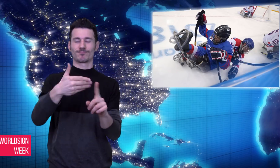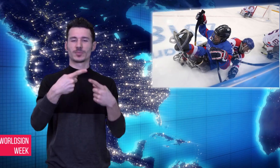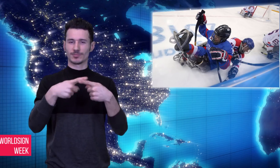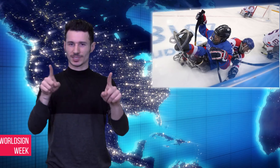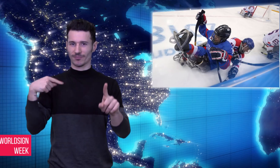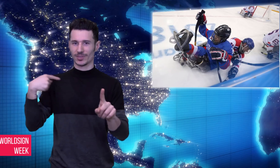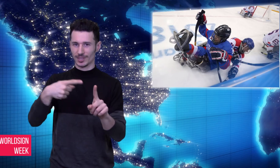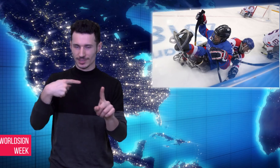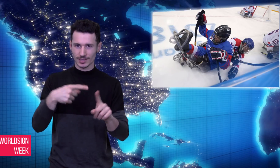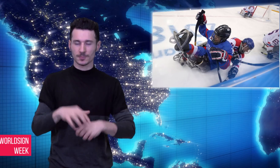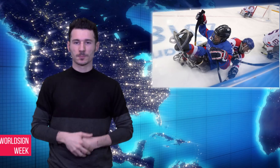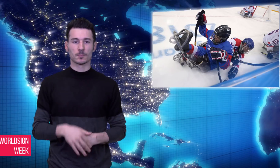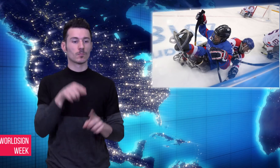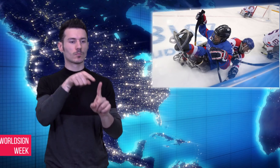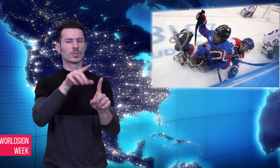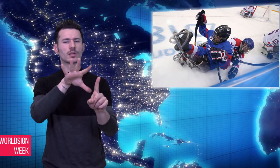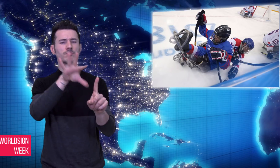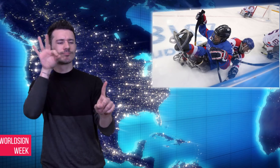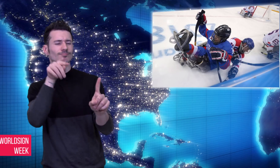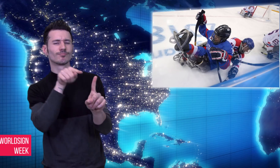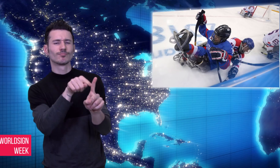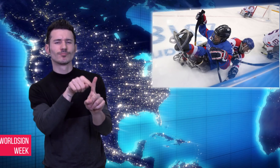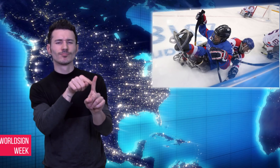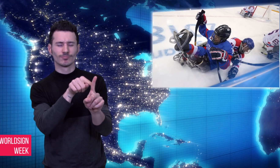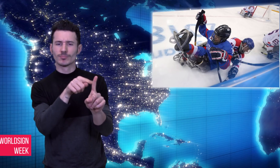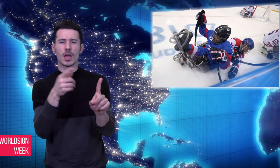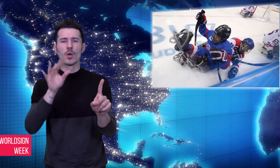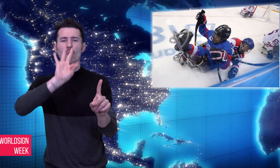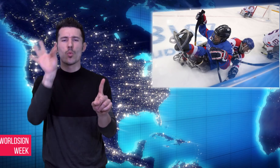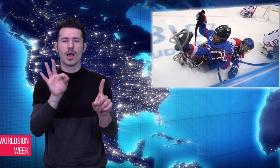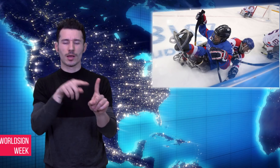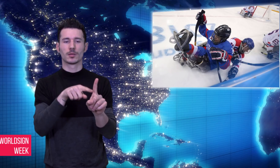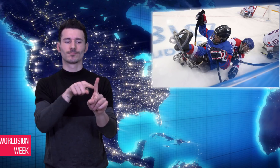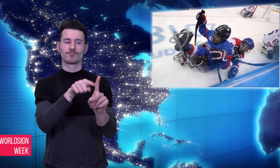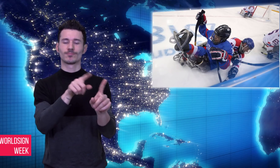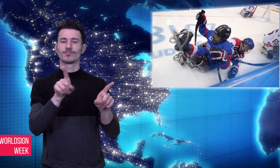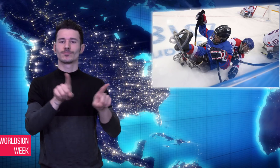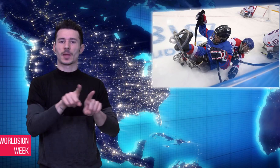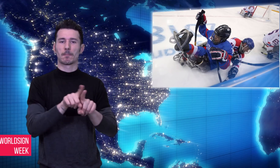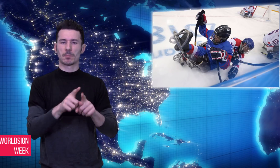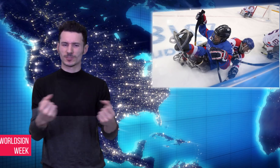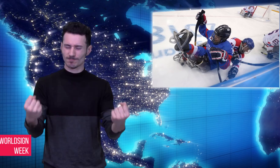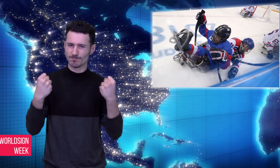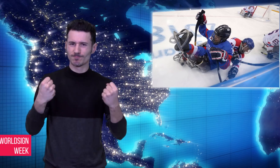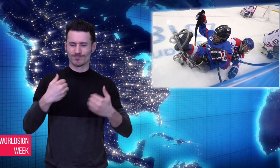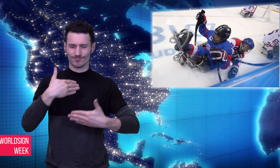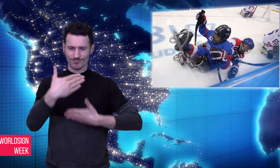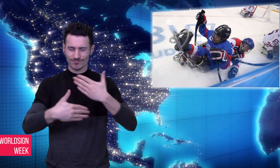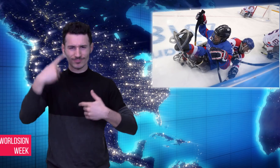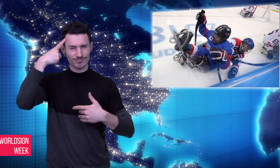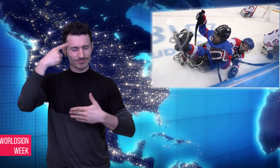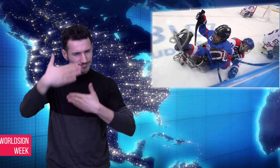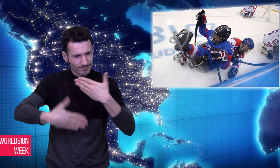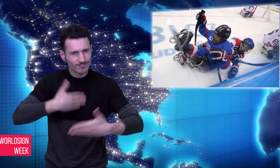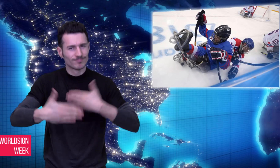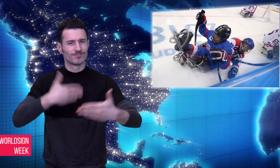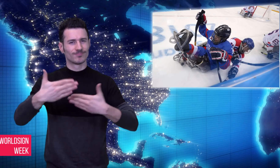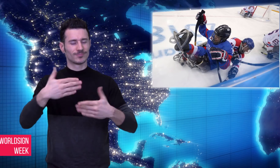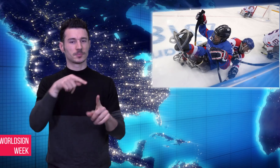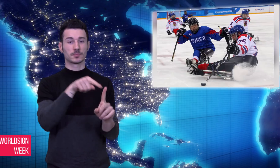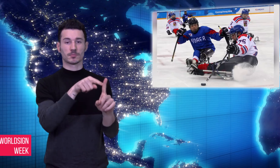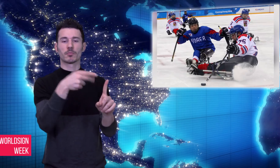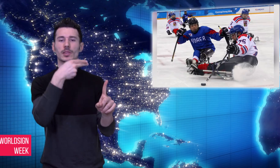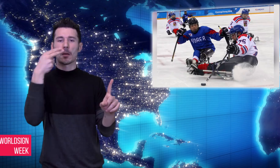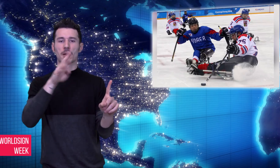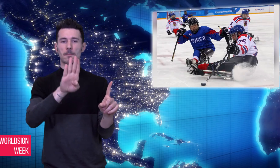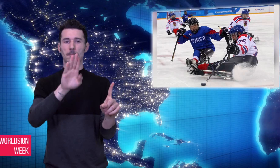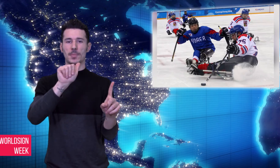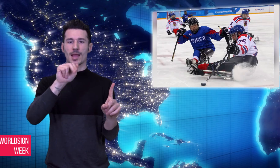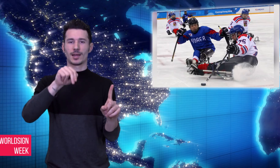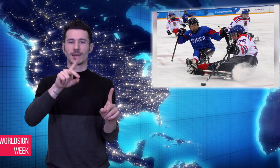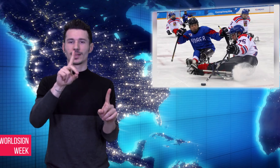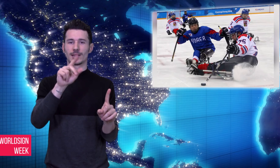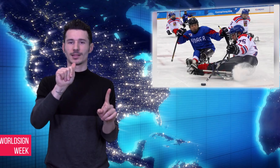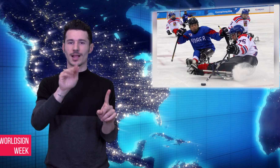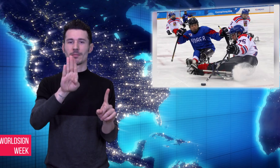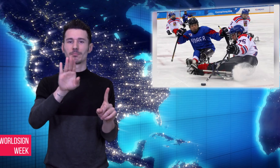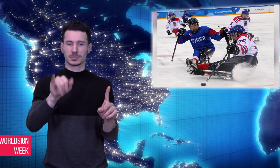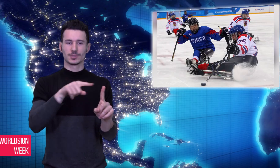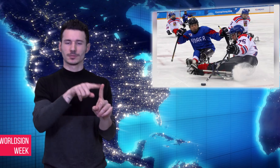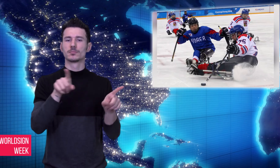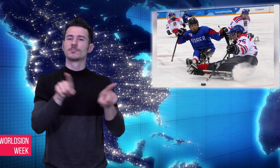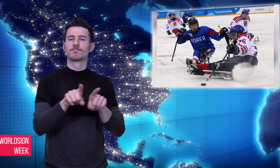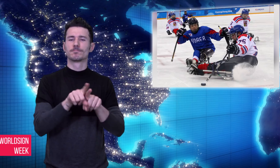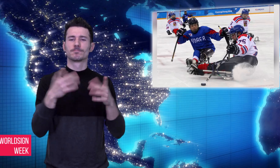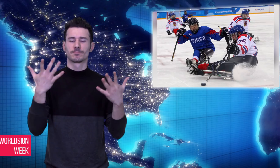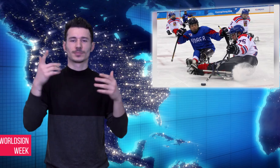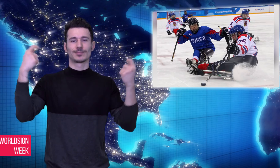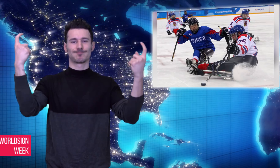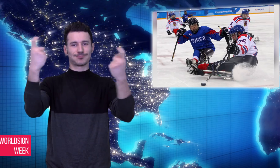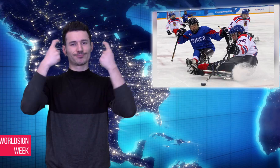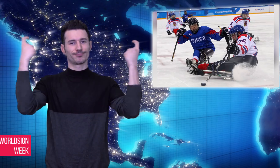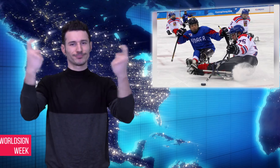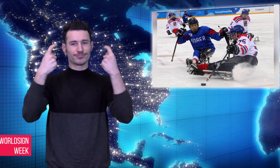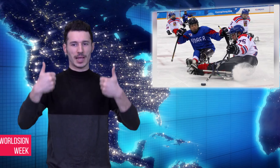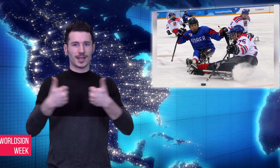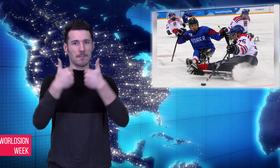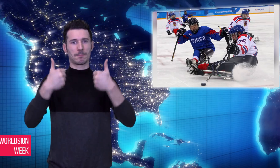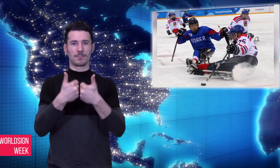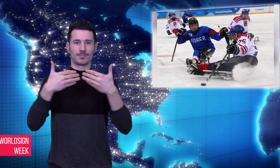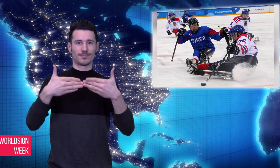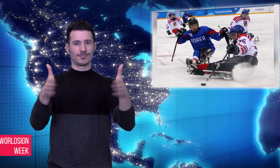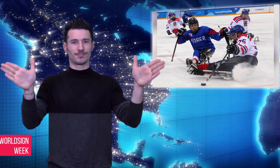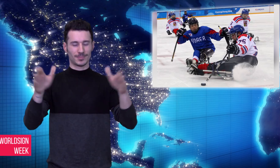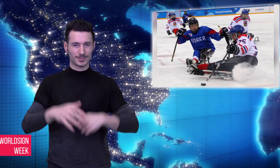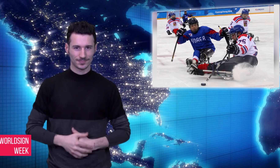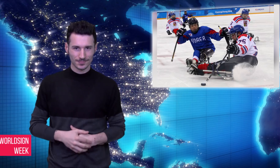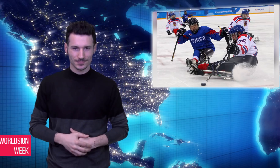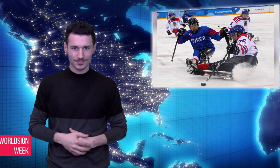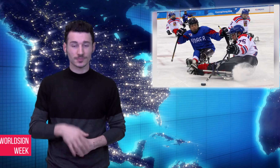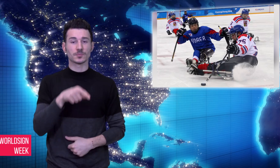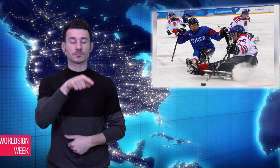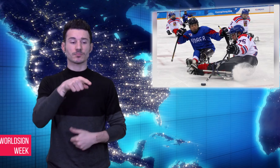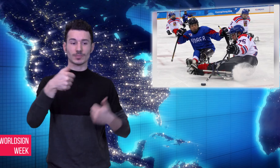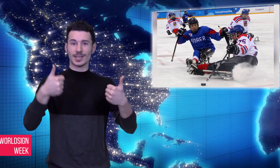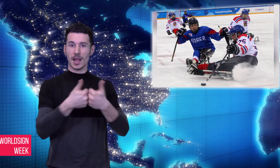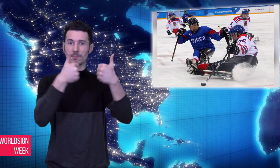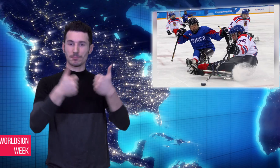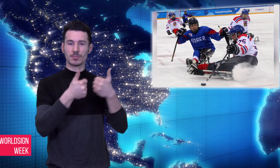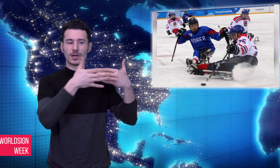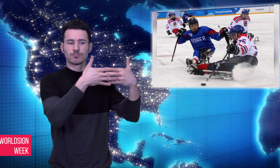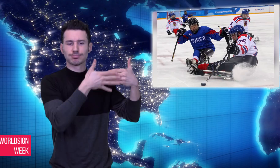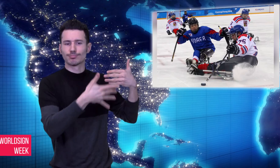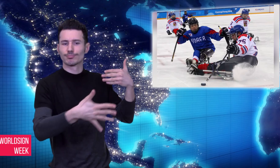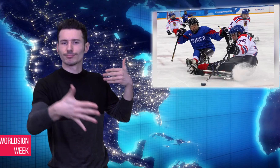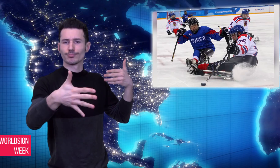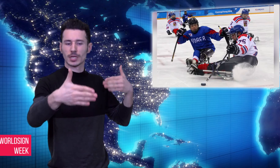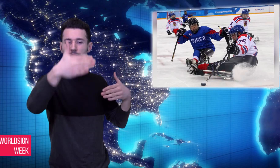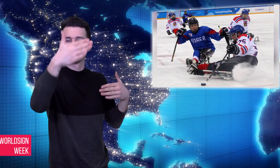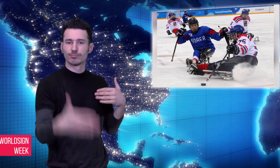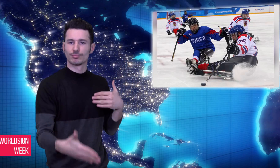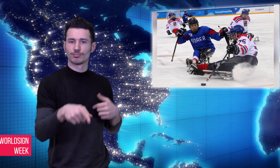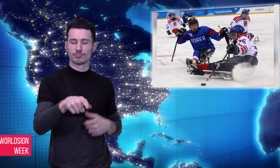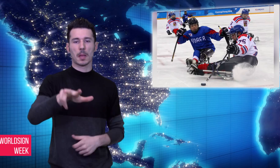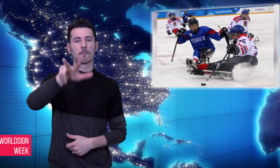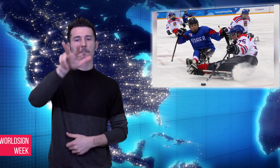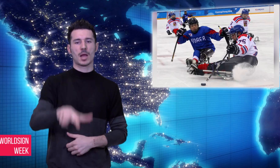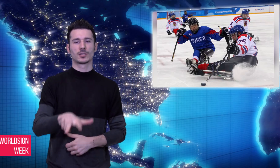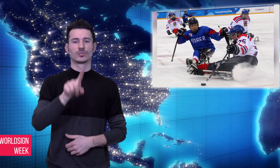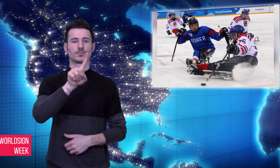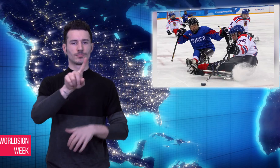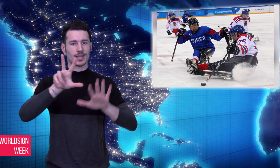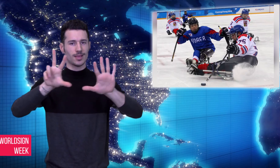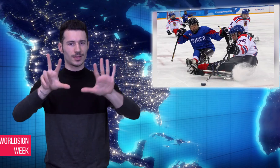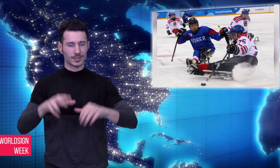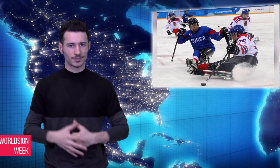games.’ The games will run until March 18th.